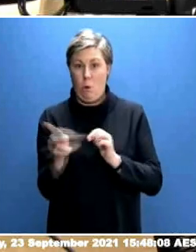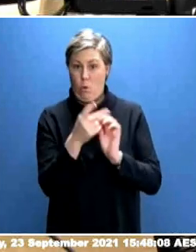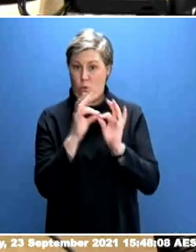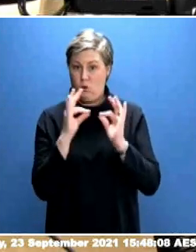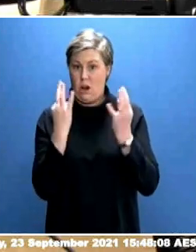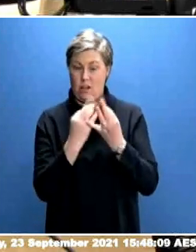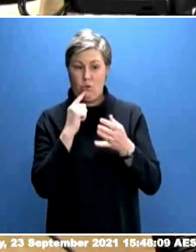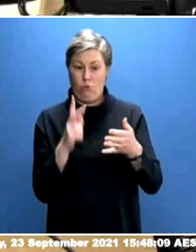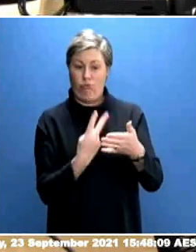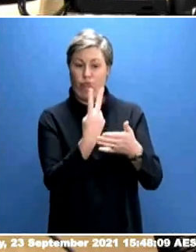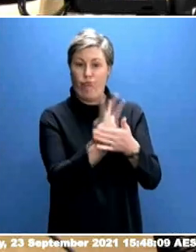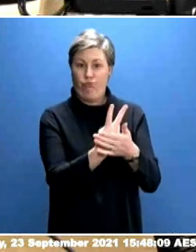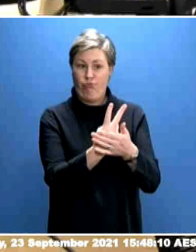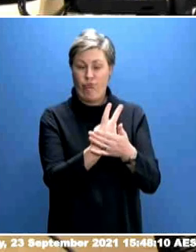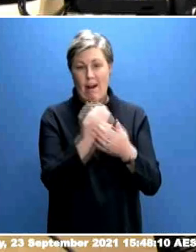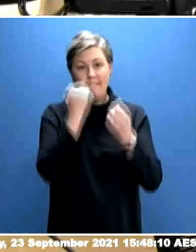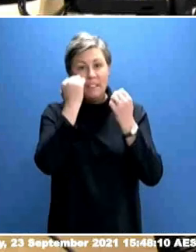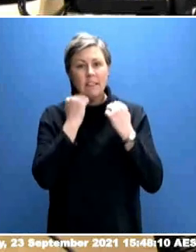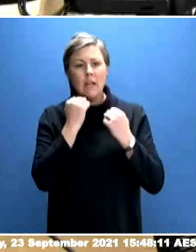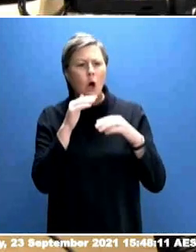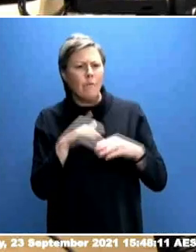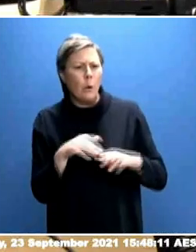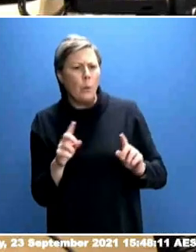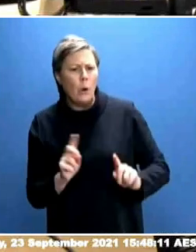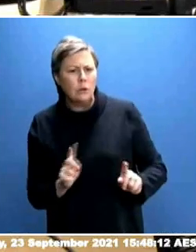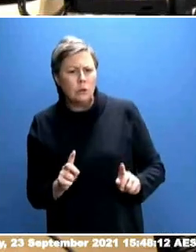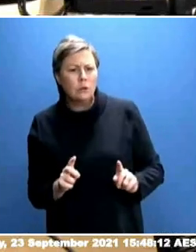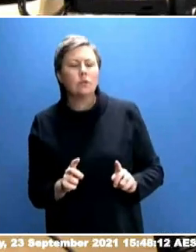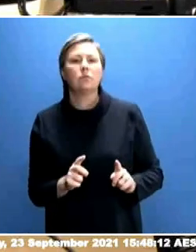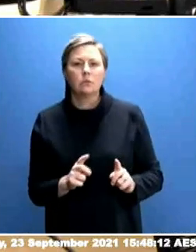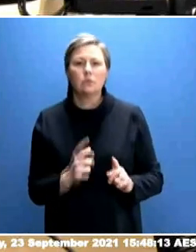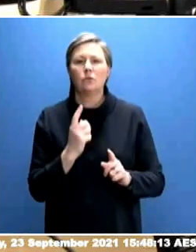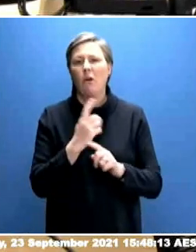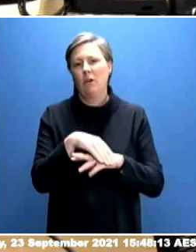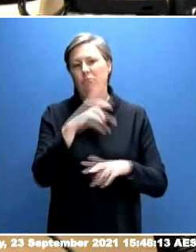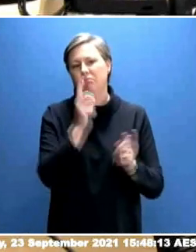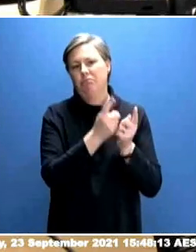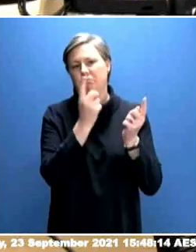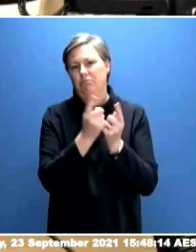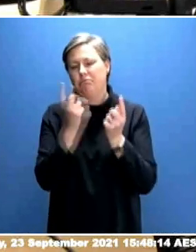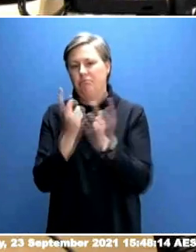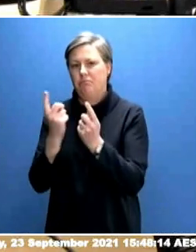What will be their topic? They will be speaking about a range of matters, including the need